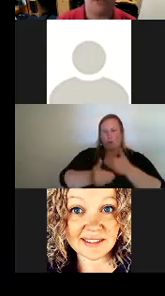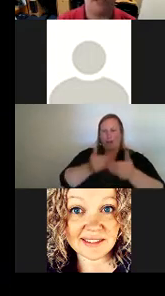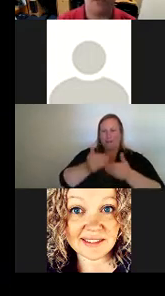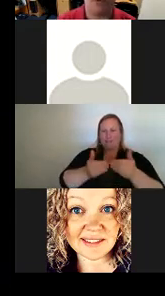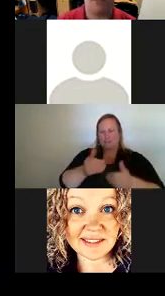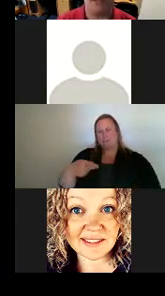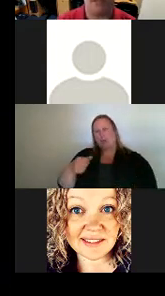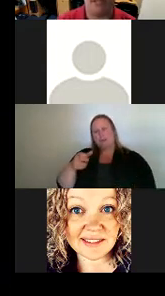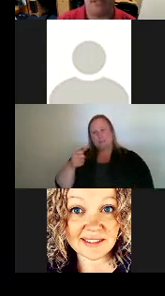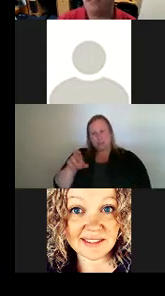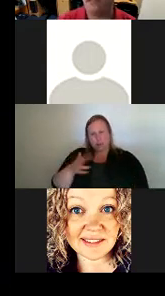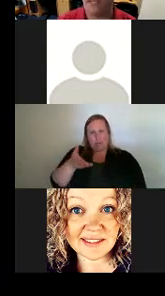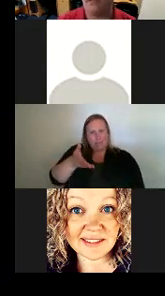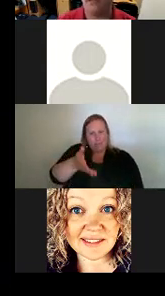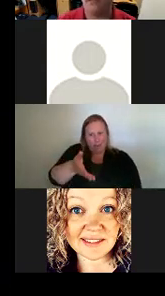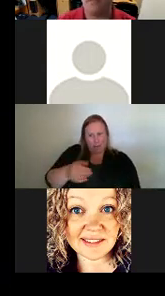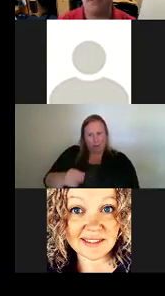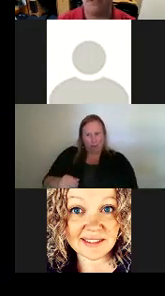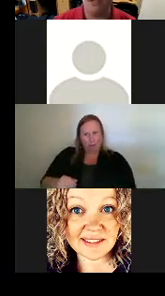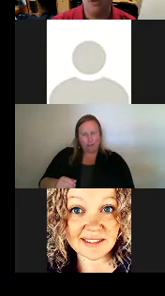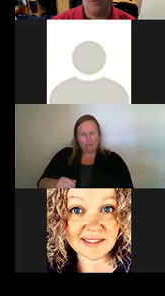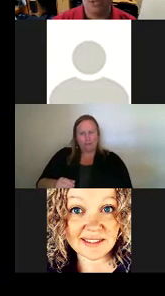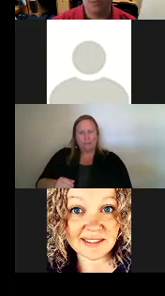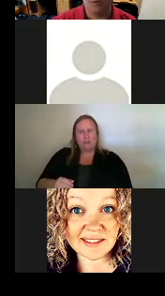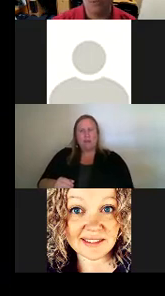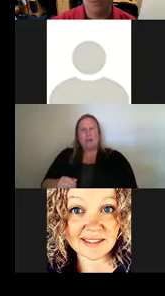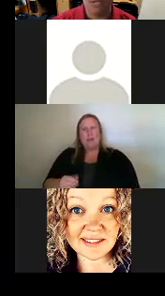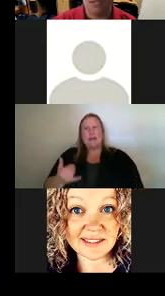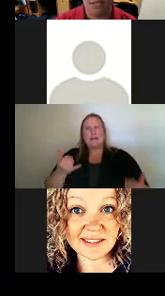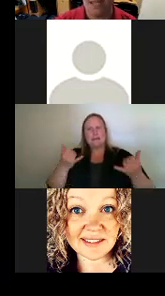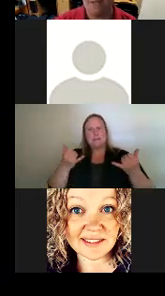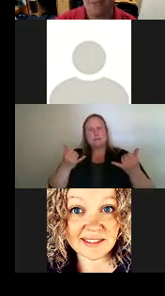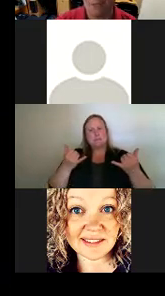IS STILL AVAILABLE IN SOME OF THE REFRESHABLE BRAILLE DISPLAYS THAT HAVE WORD PROCESSING.